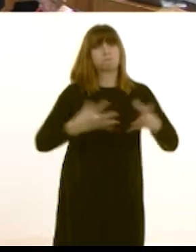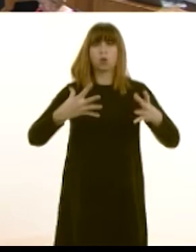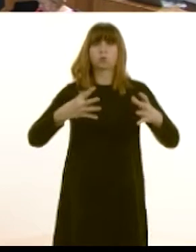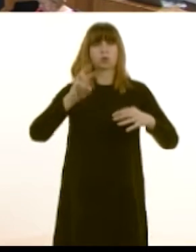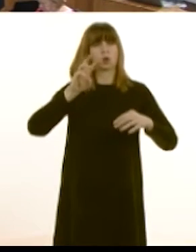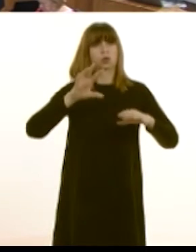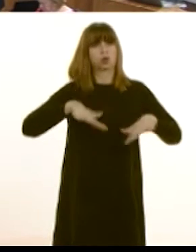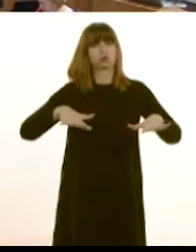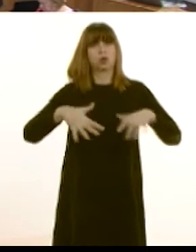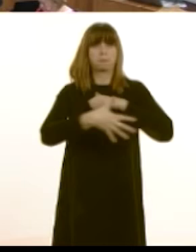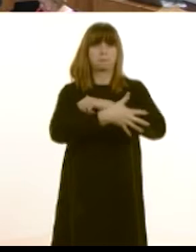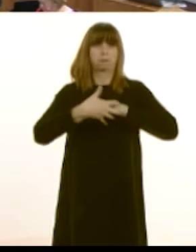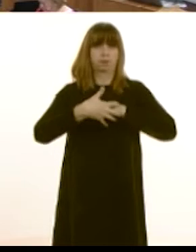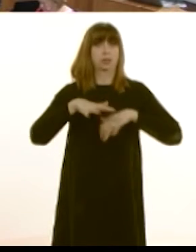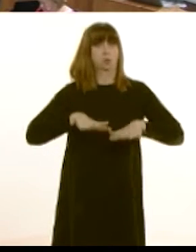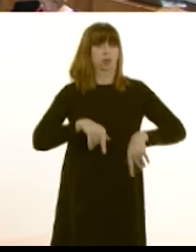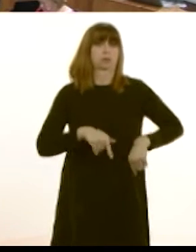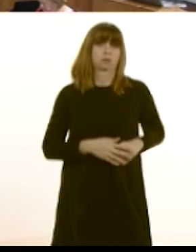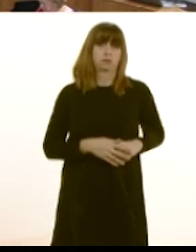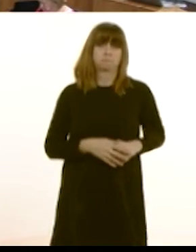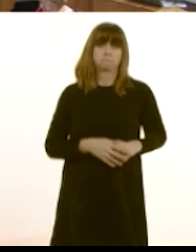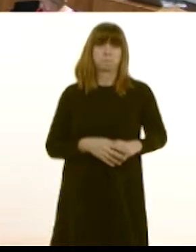Carwyn Jones: We are not helped, heís quite right, by the policies of the UK Government.